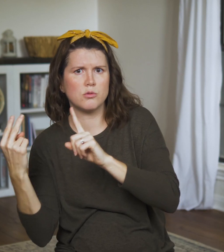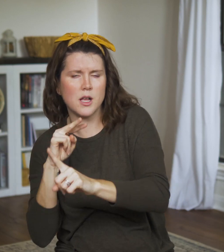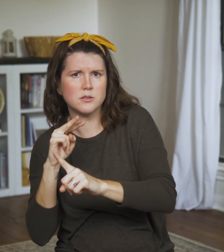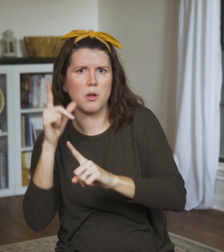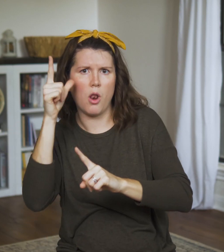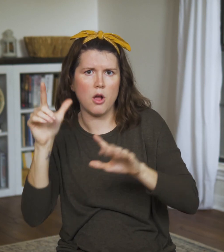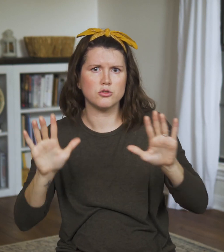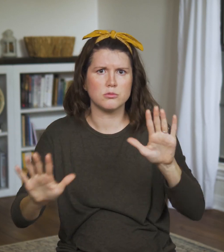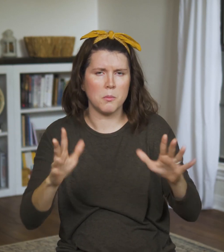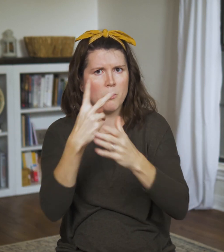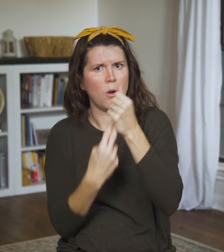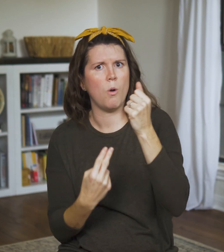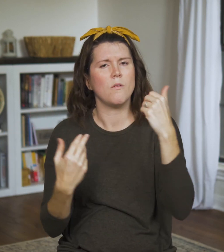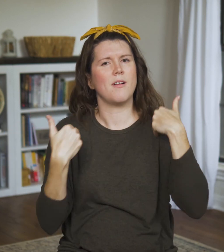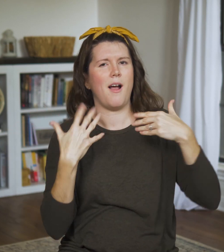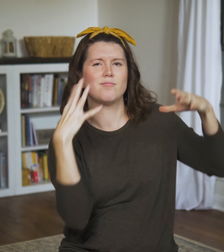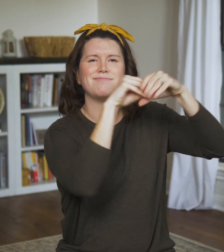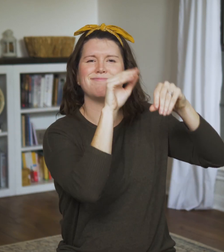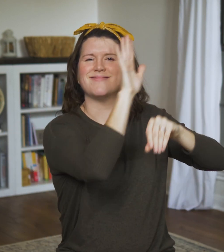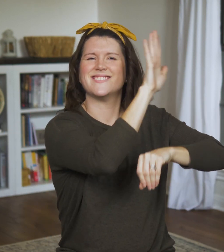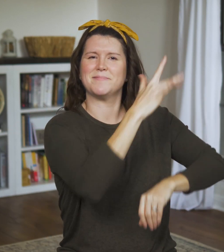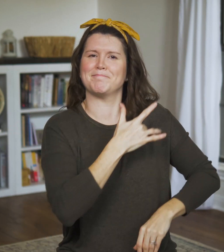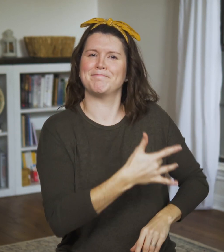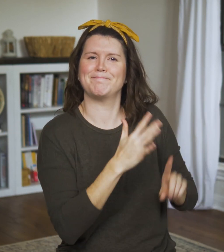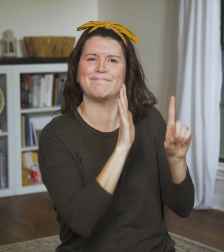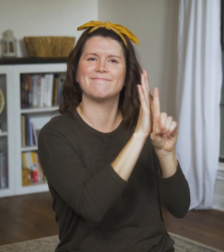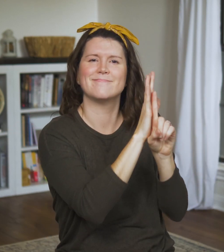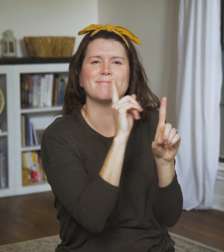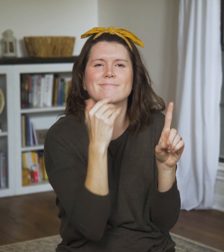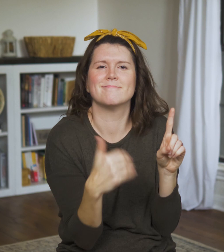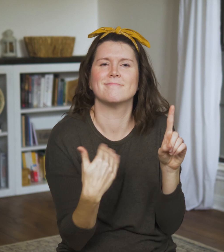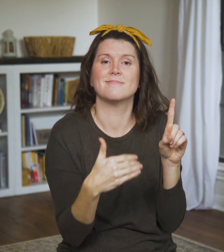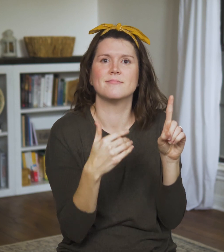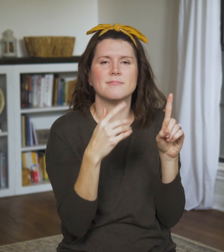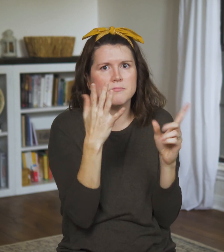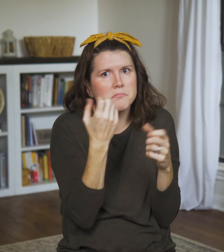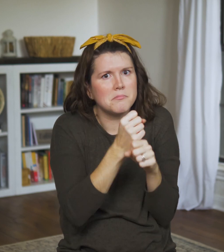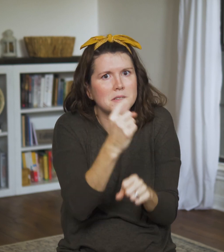have been to Moses over the past 40 years,